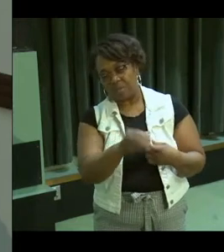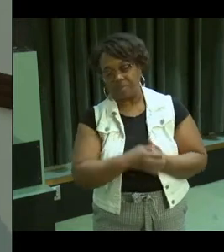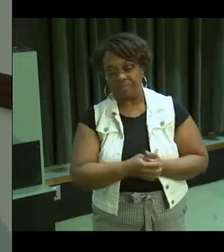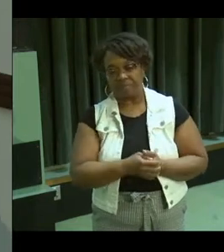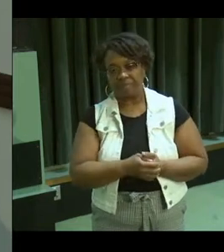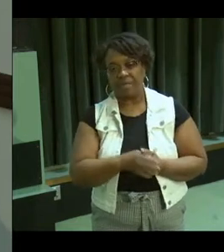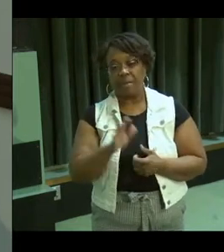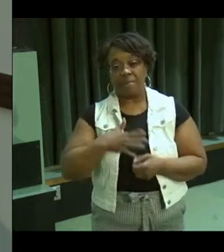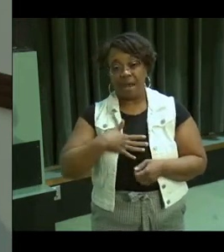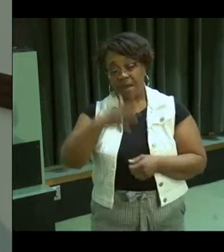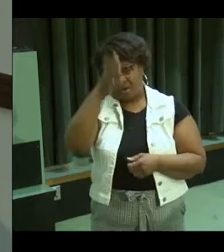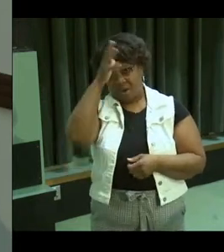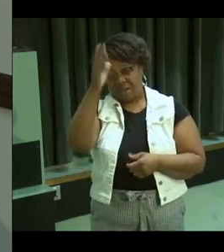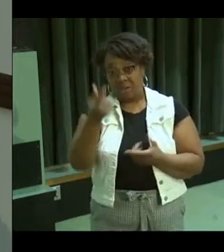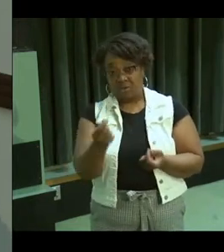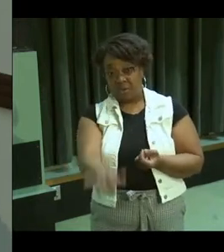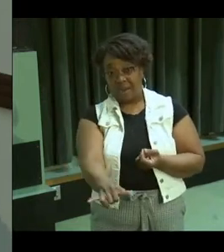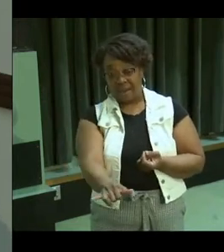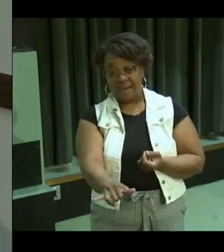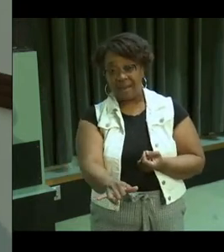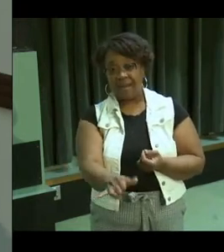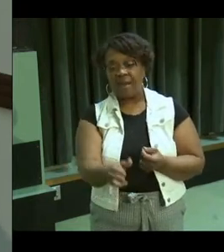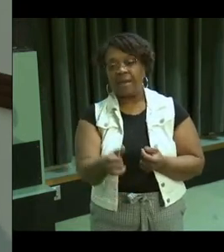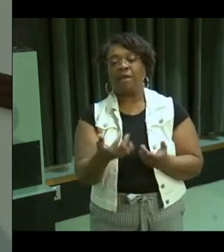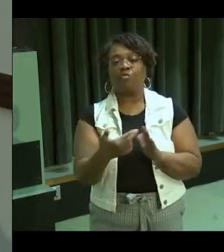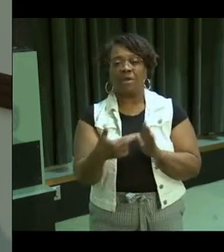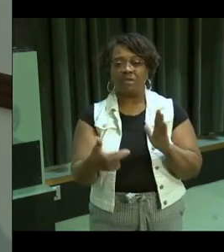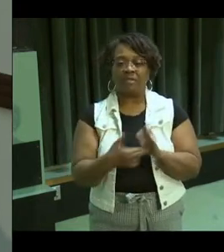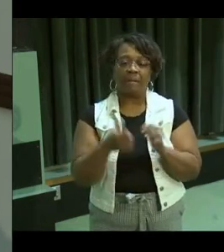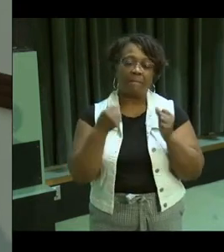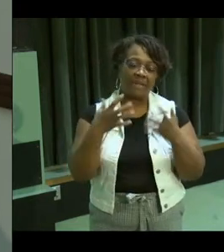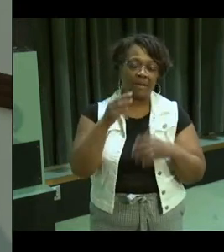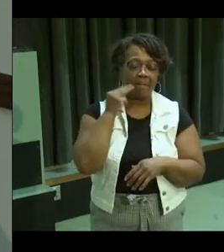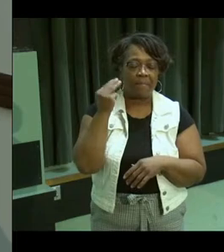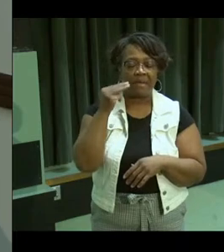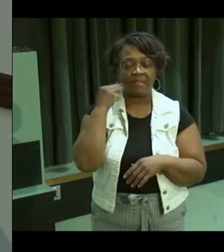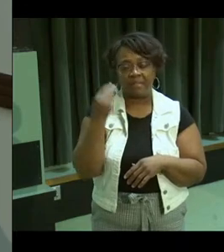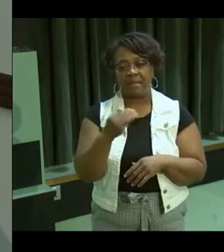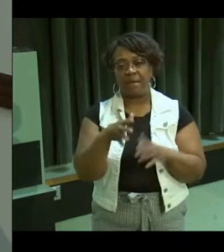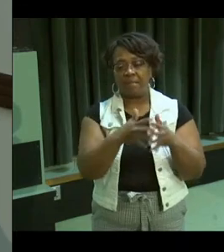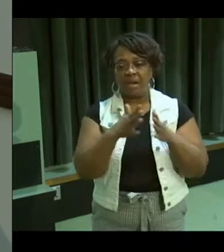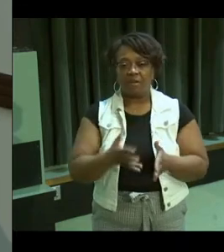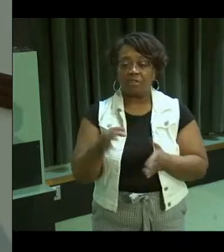organization and while my grandfather did that, he